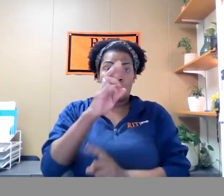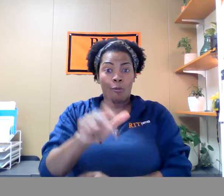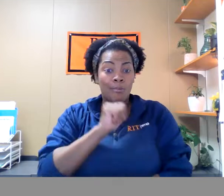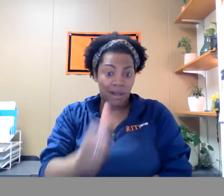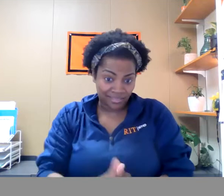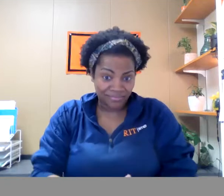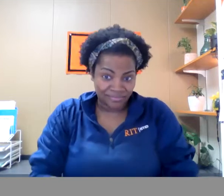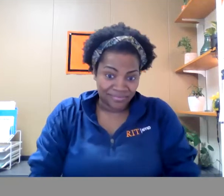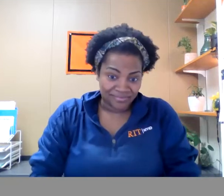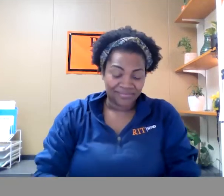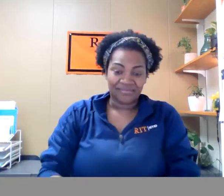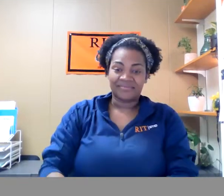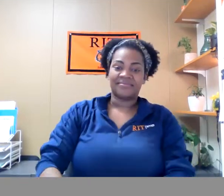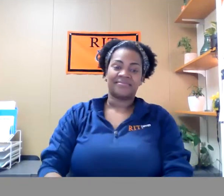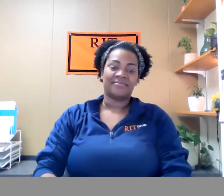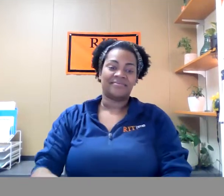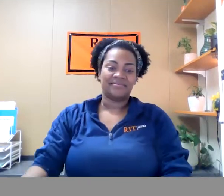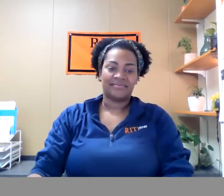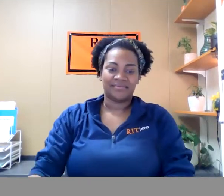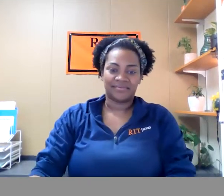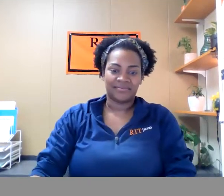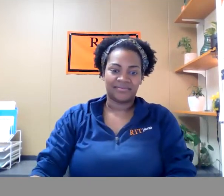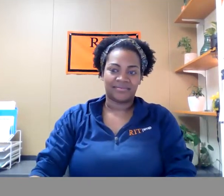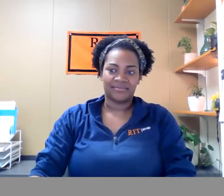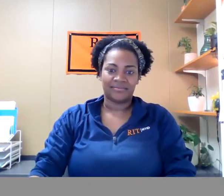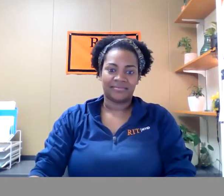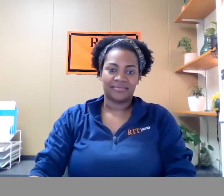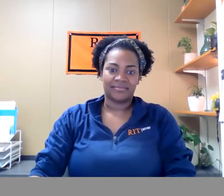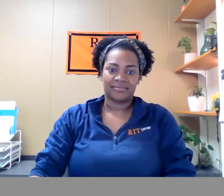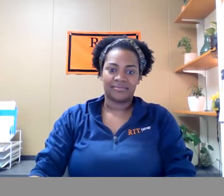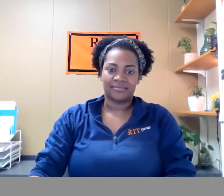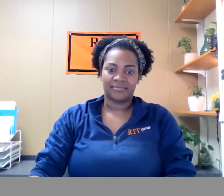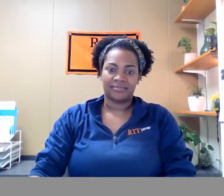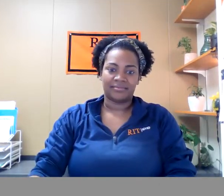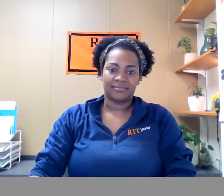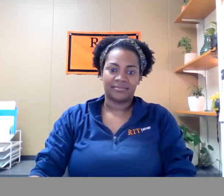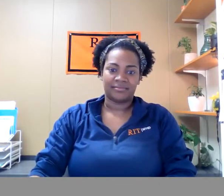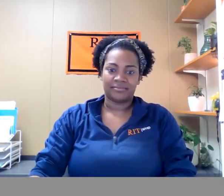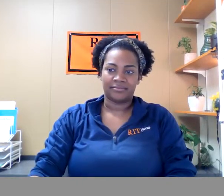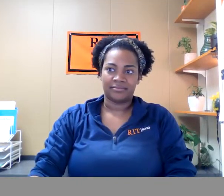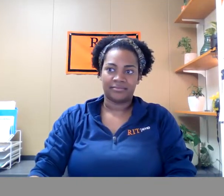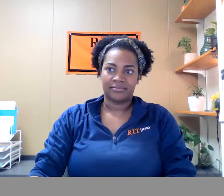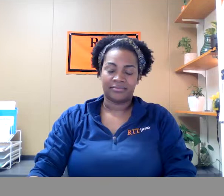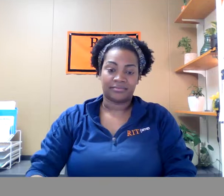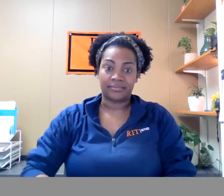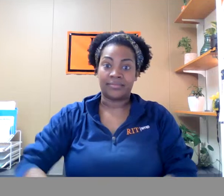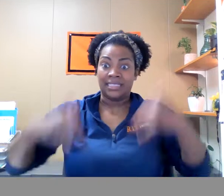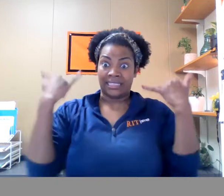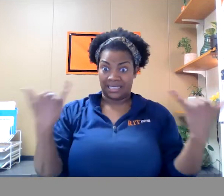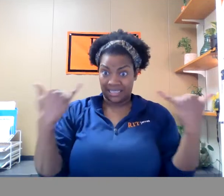This is where we're going to expect you to develop a new product, be interactive, and present your ideas to everybody.